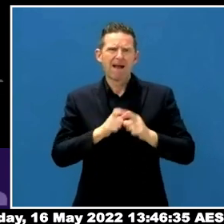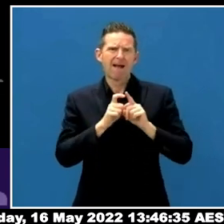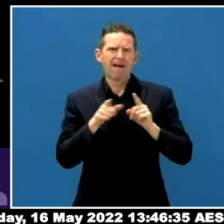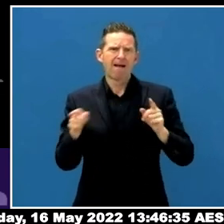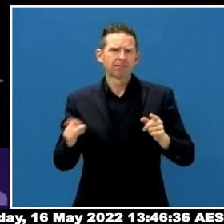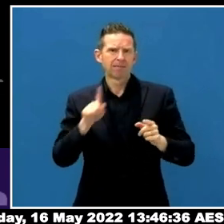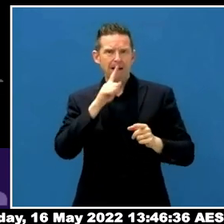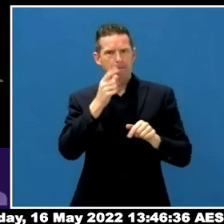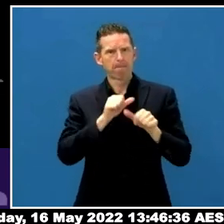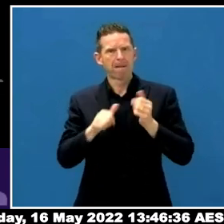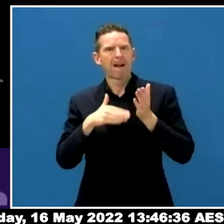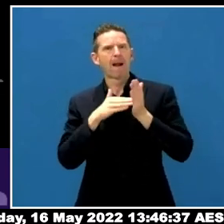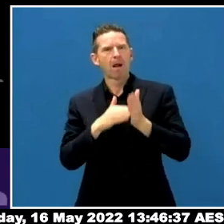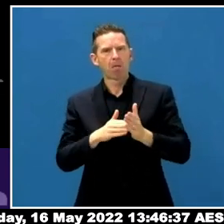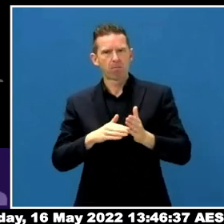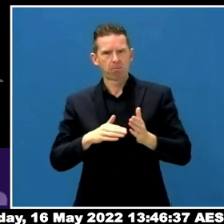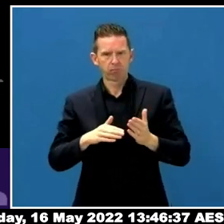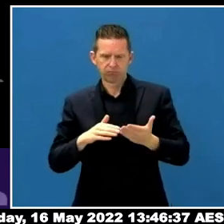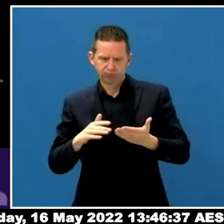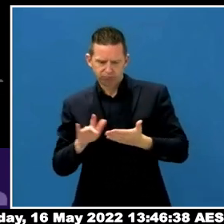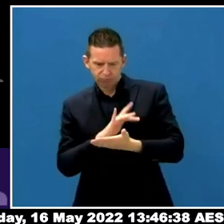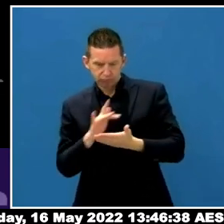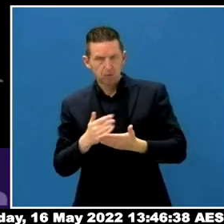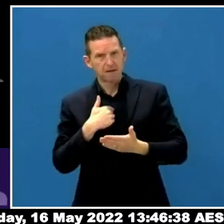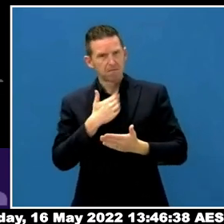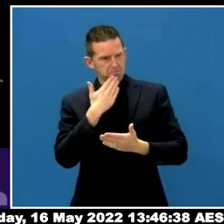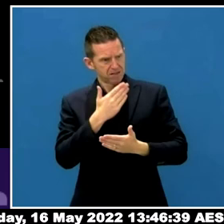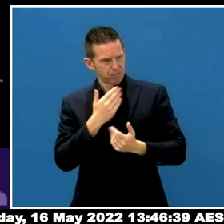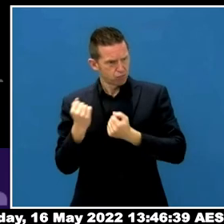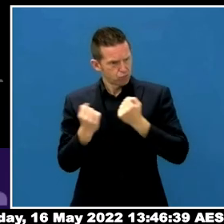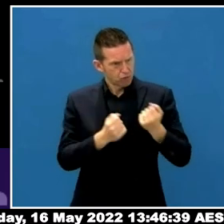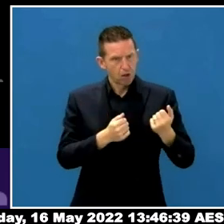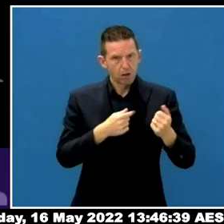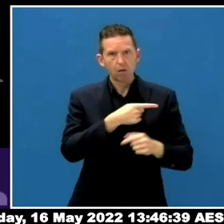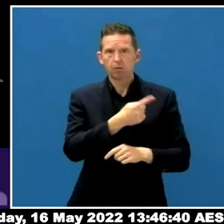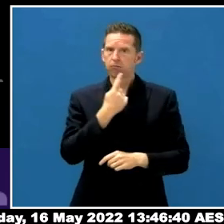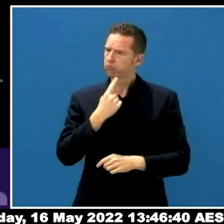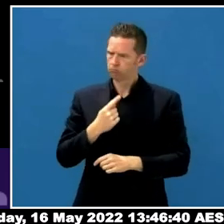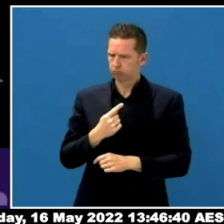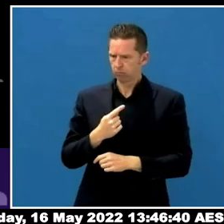he bring that in. And I was told that under no circumstances was I to send it in, that it